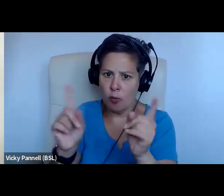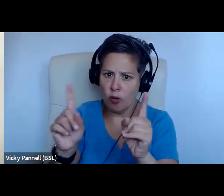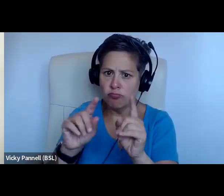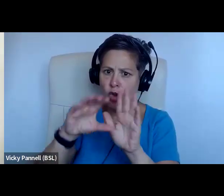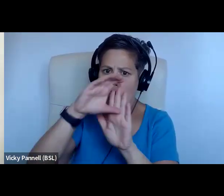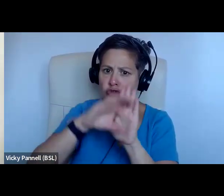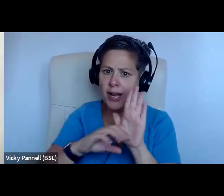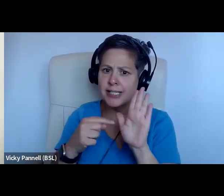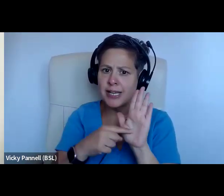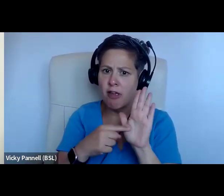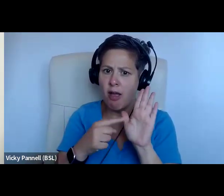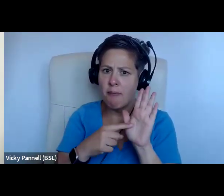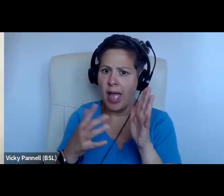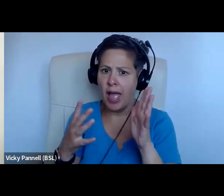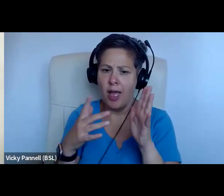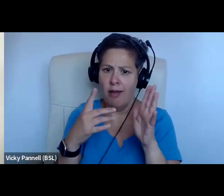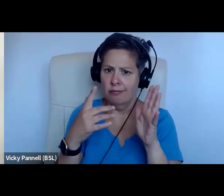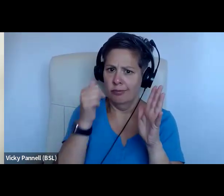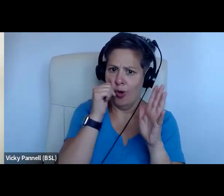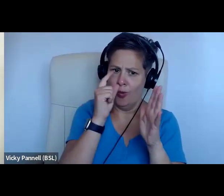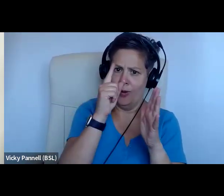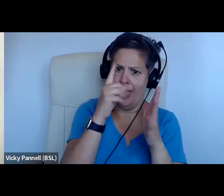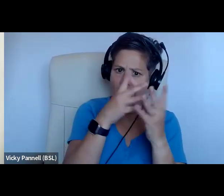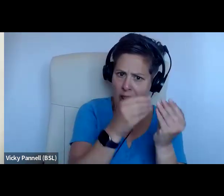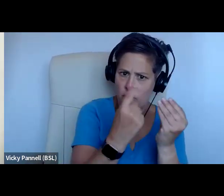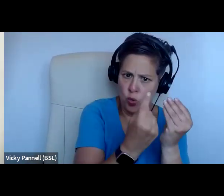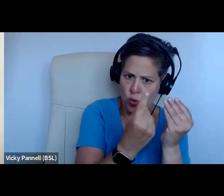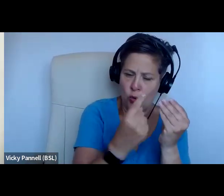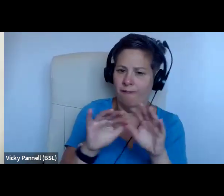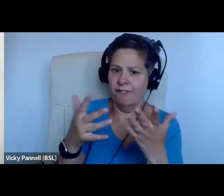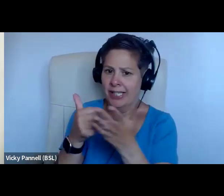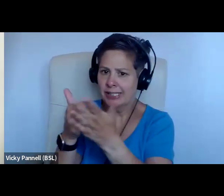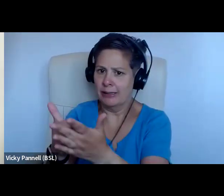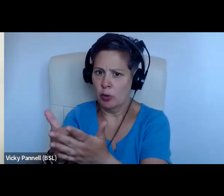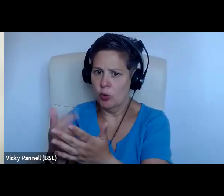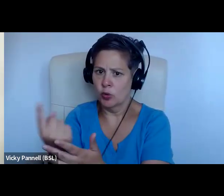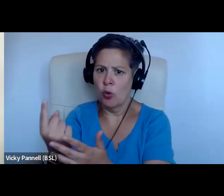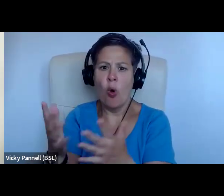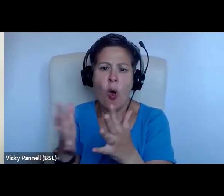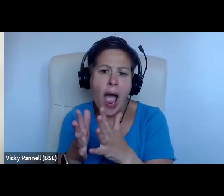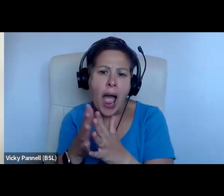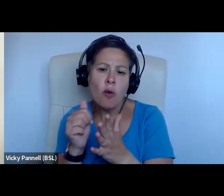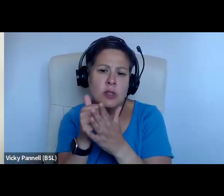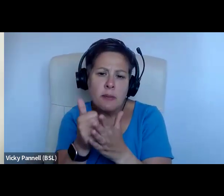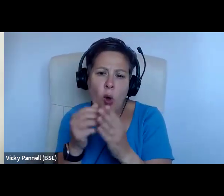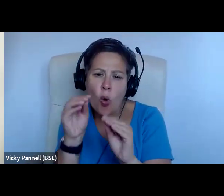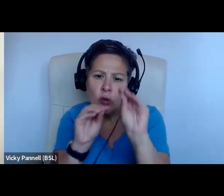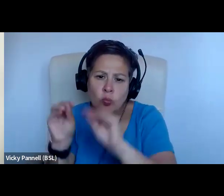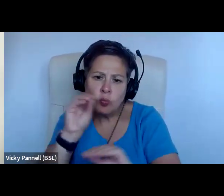one one way in which Access to Work has always been rationed in practice is that only a tiny